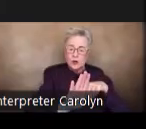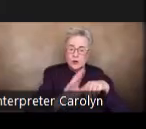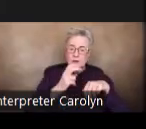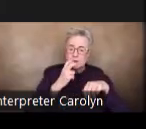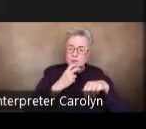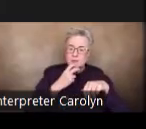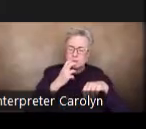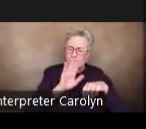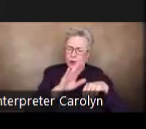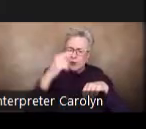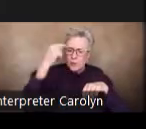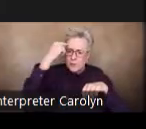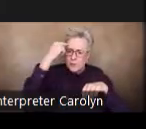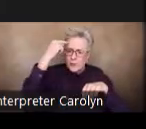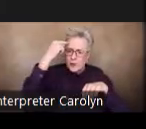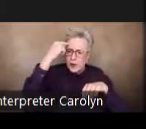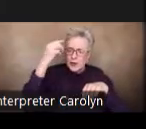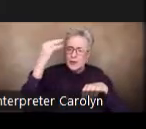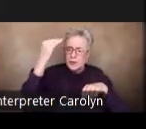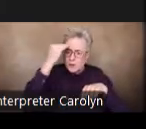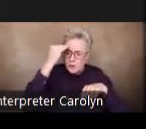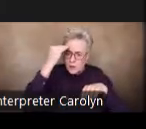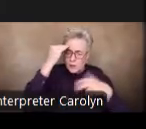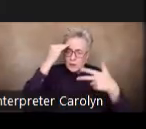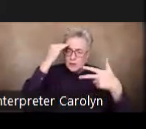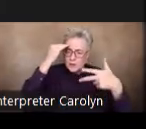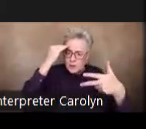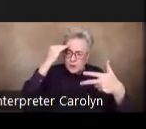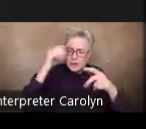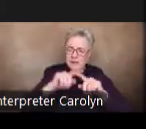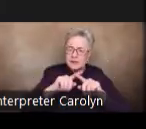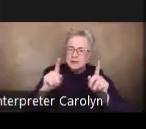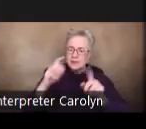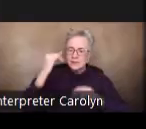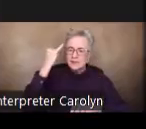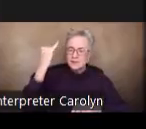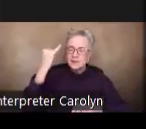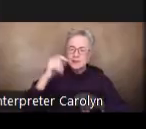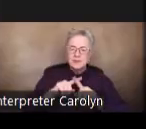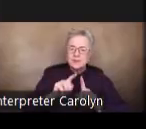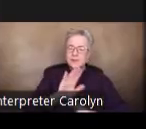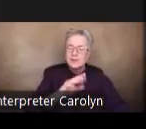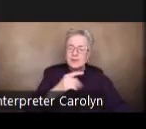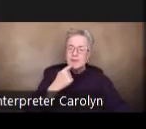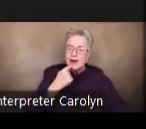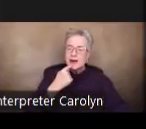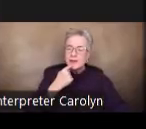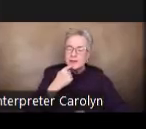knows that these are three different concepts, but her mouth can't yet produce all those different sounds